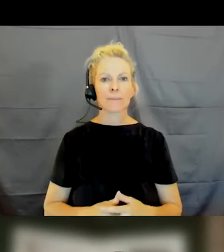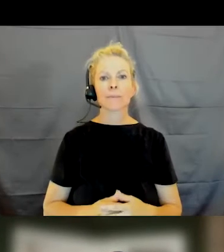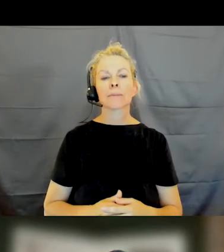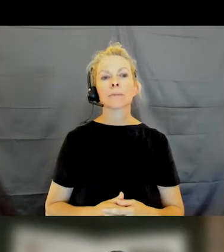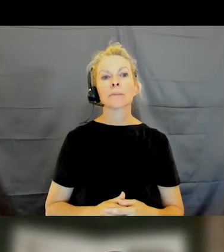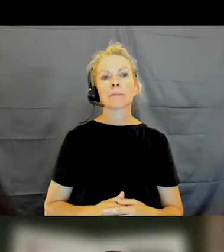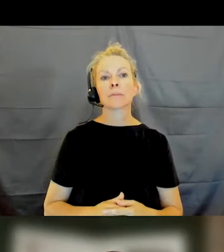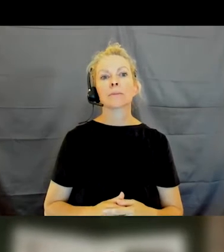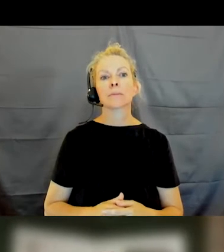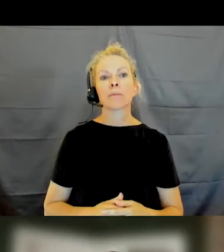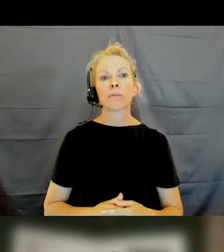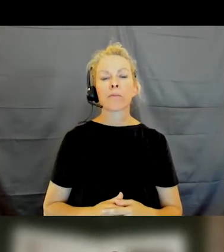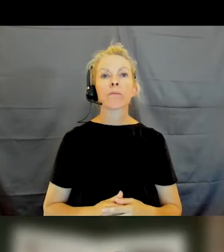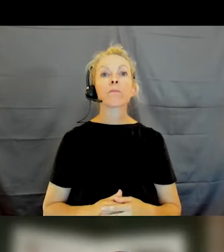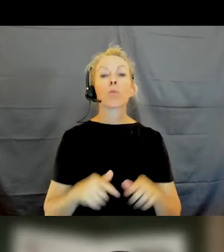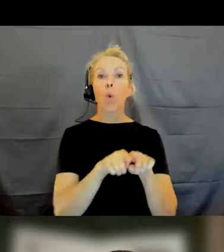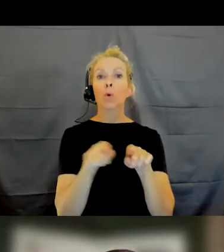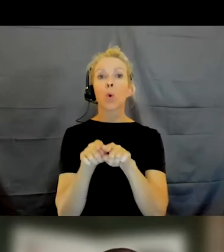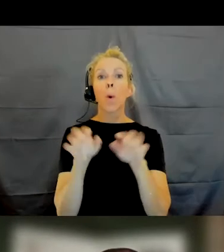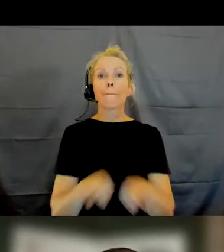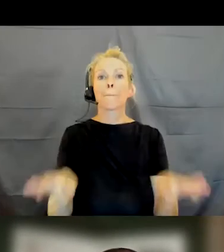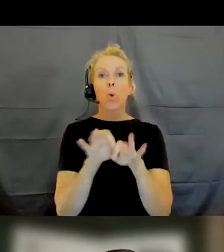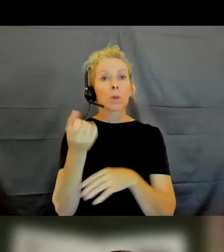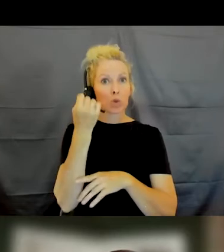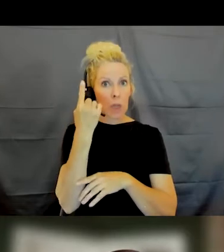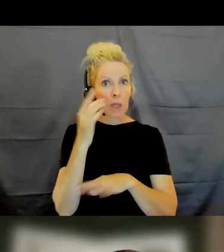I want us to understand collectively that we will not find everything. This is not a perfect